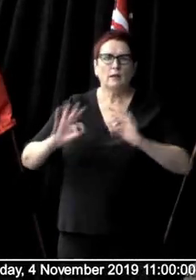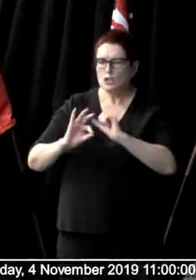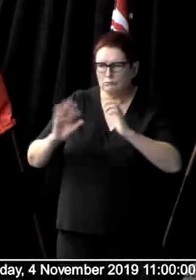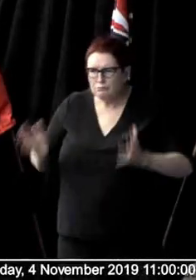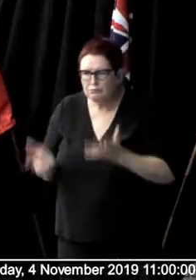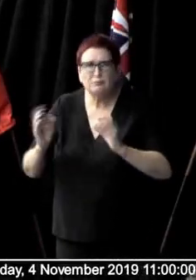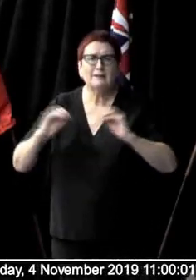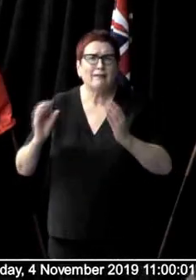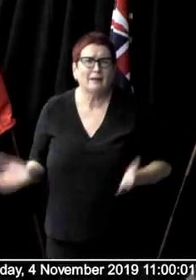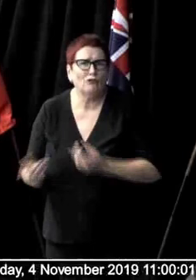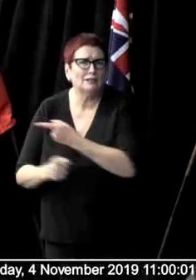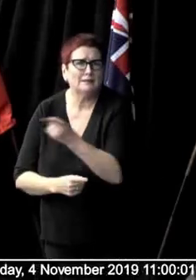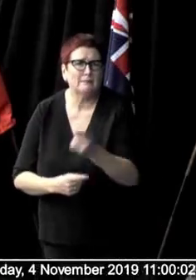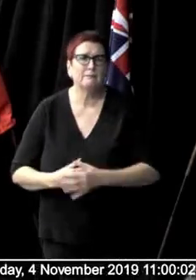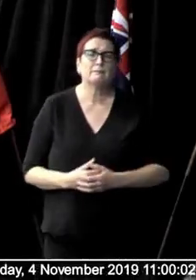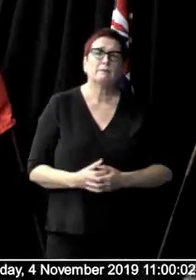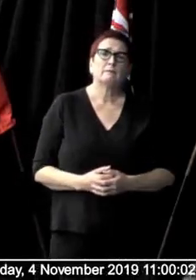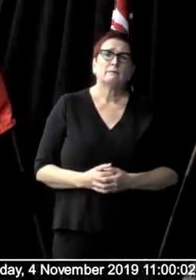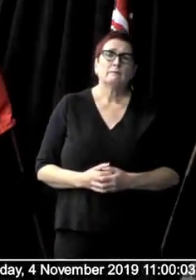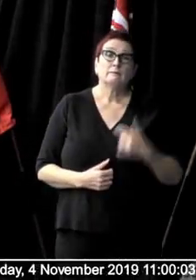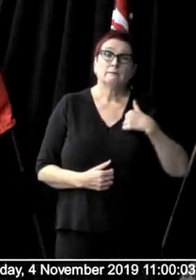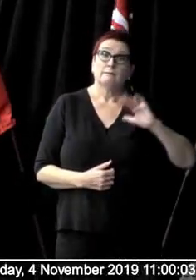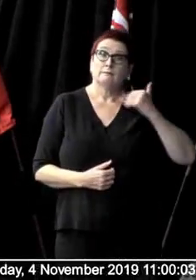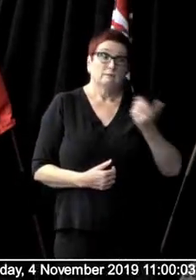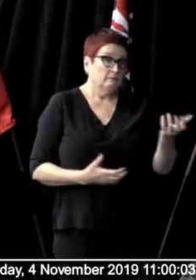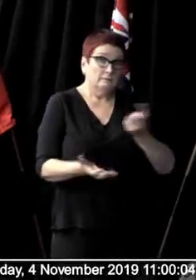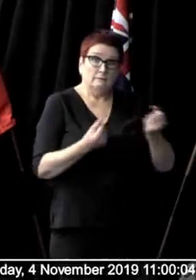We have received information concerning the lack of understanding and negative